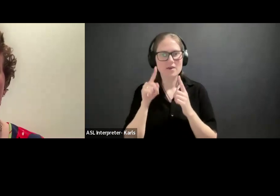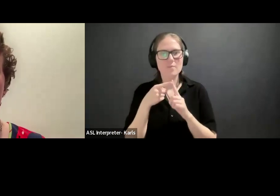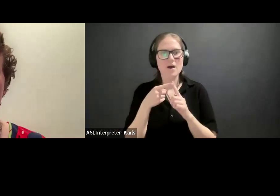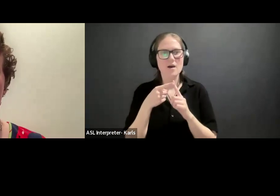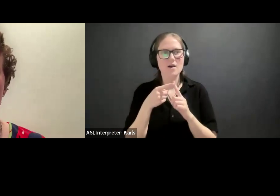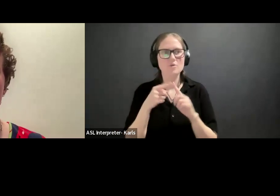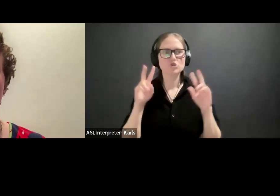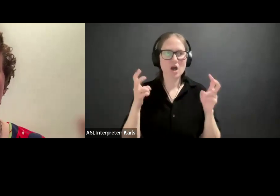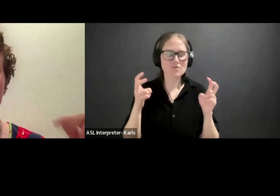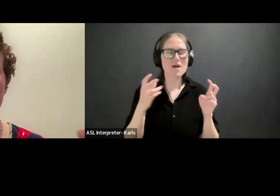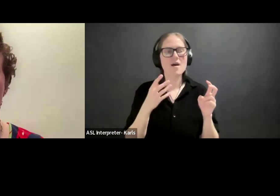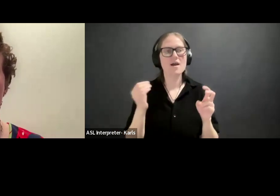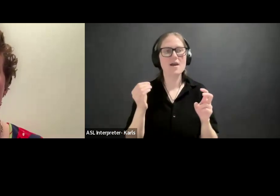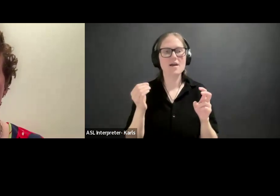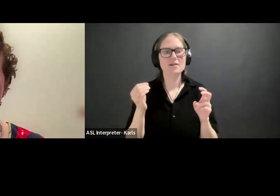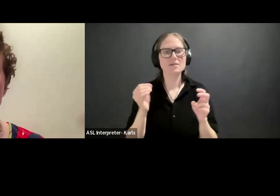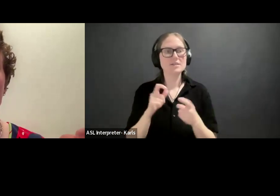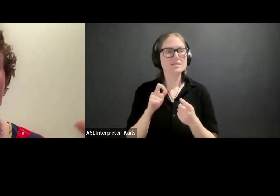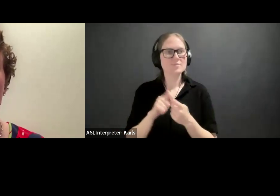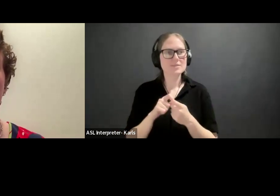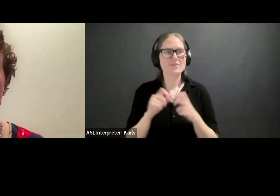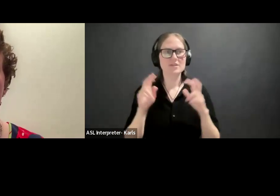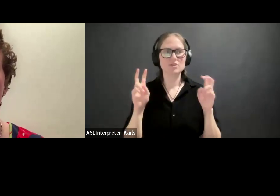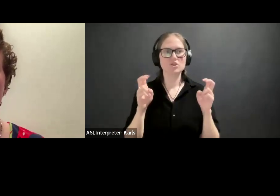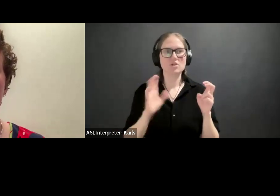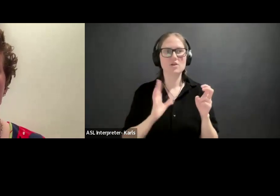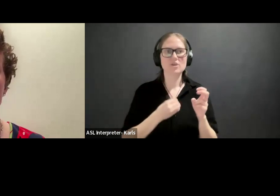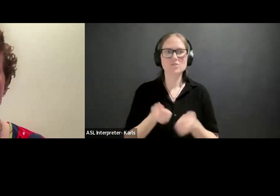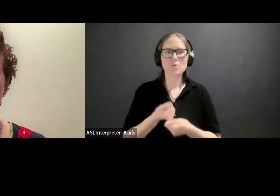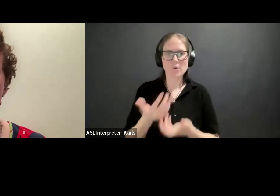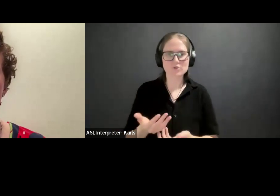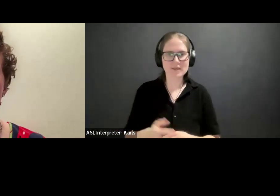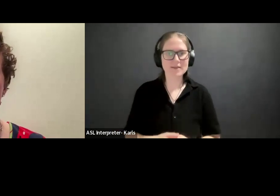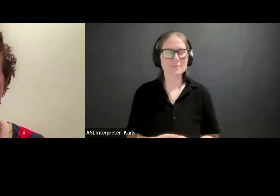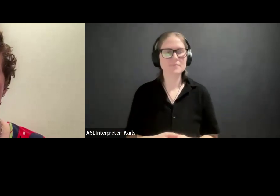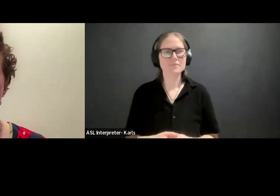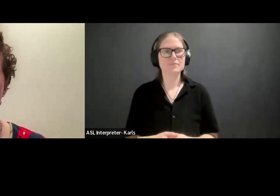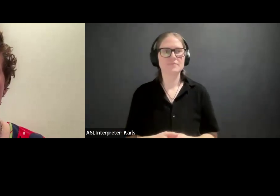And specifically, the genre of trans poetry, I was very, um…